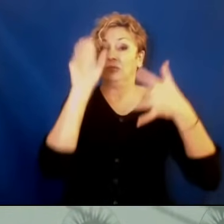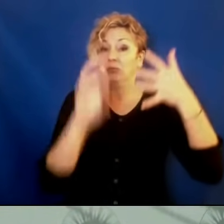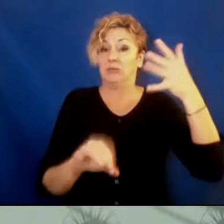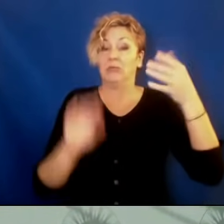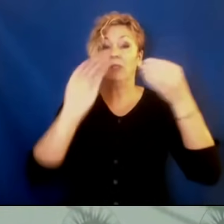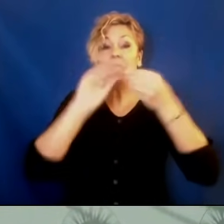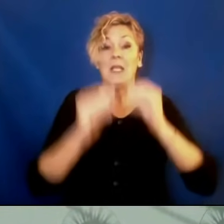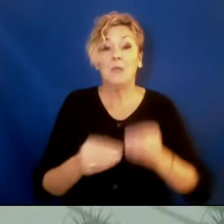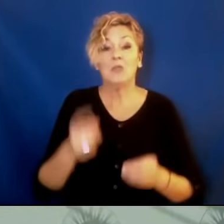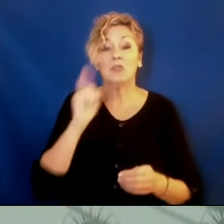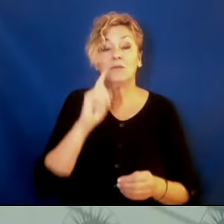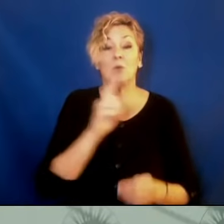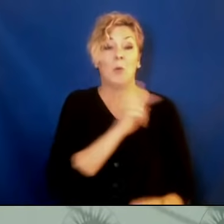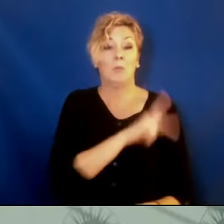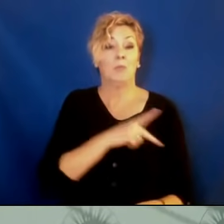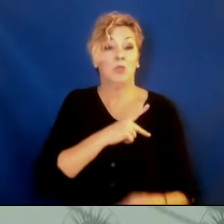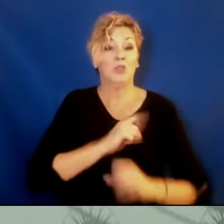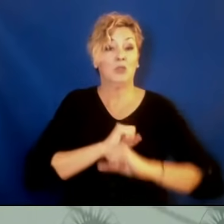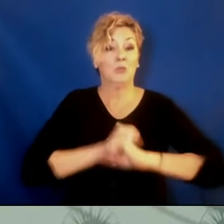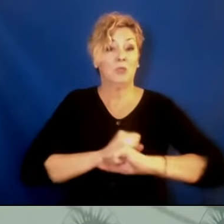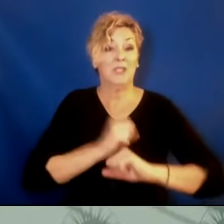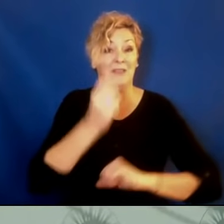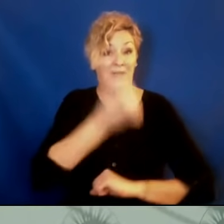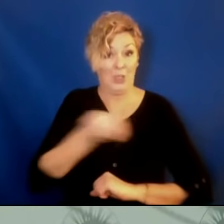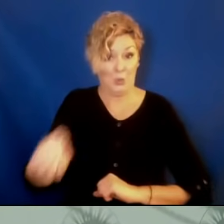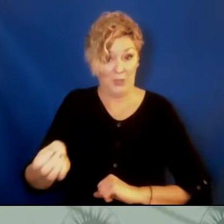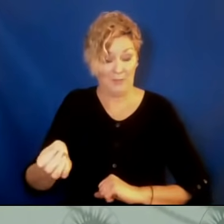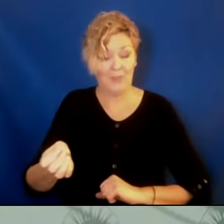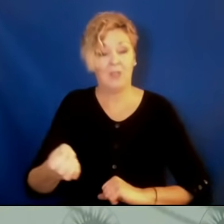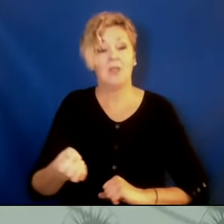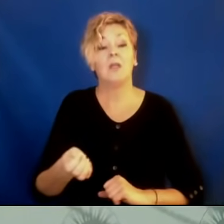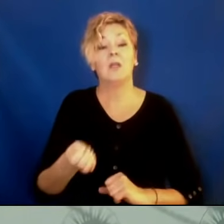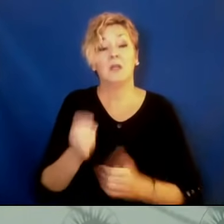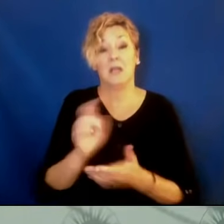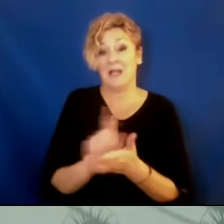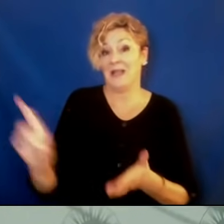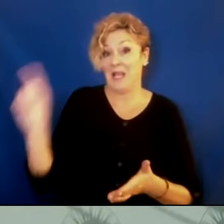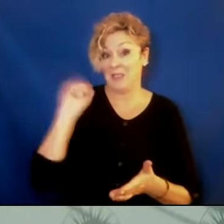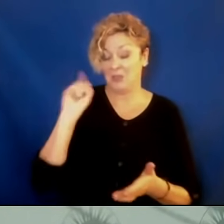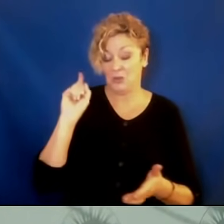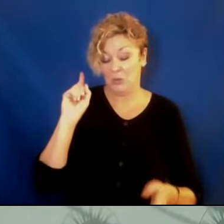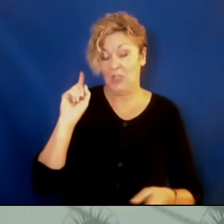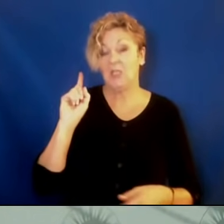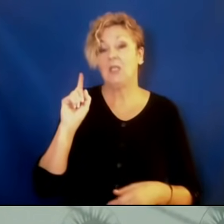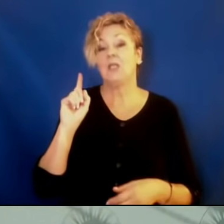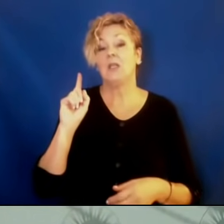but not just the healthcare system but people who work in service industries, and grocery stores